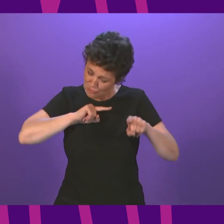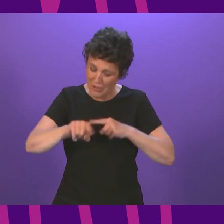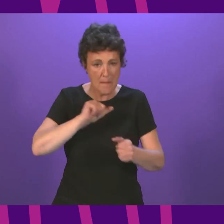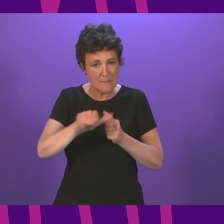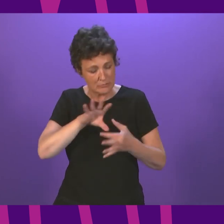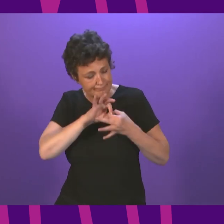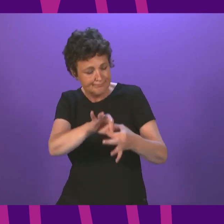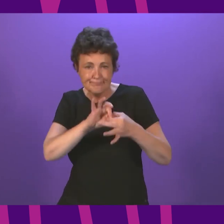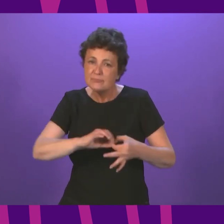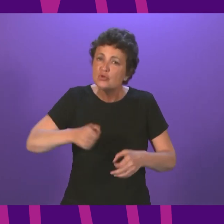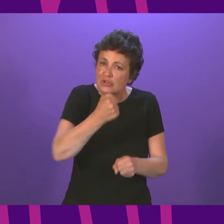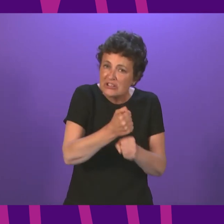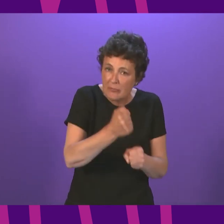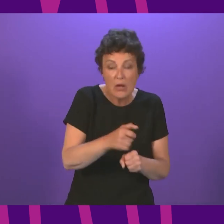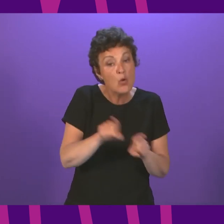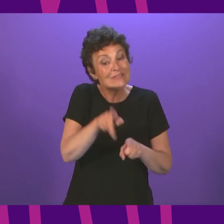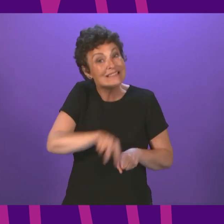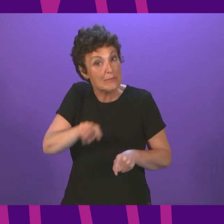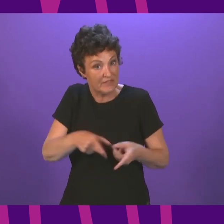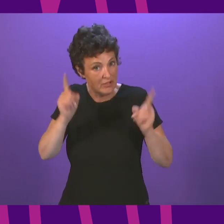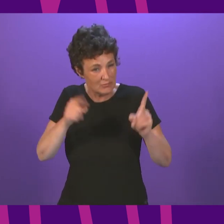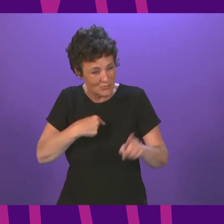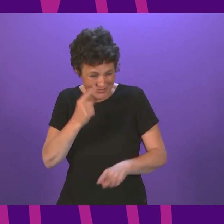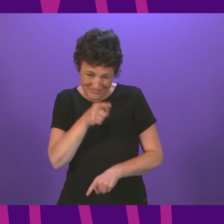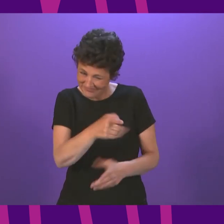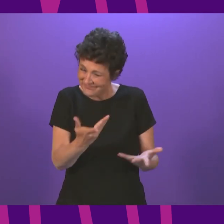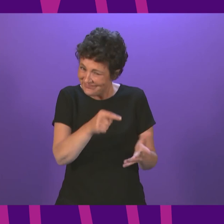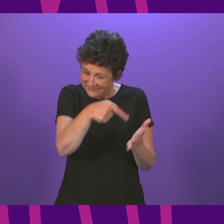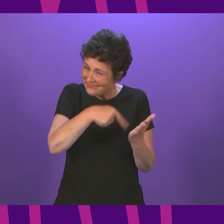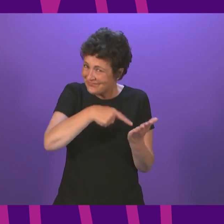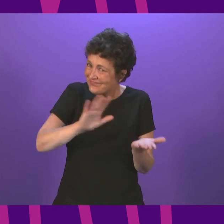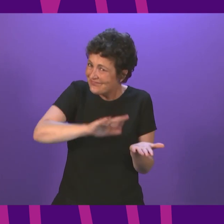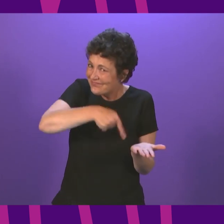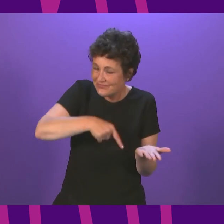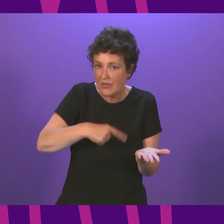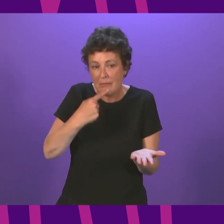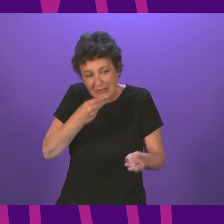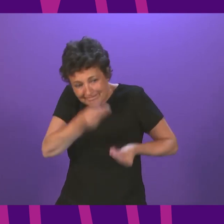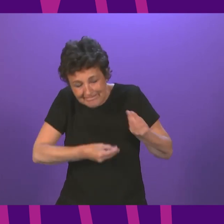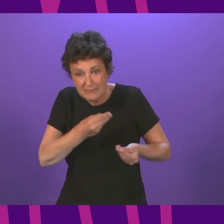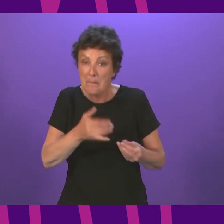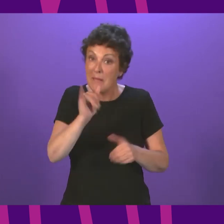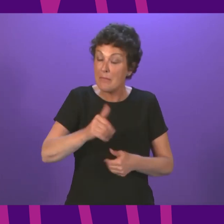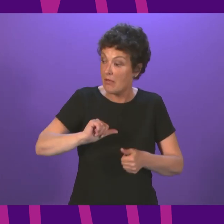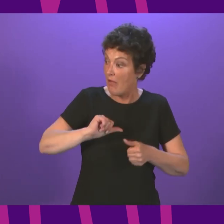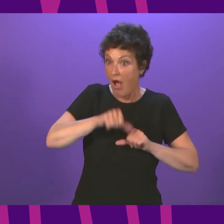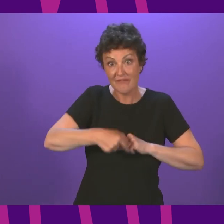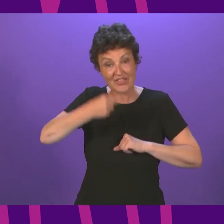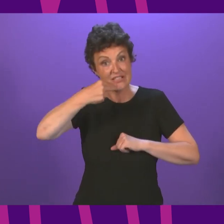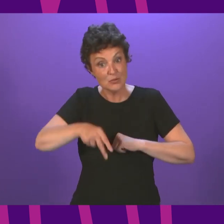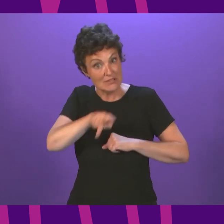hold the Scottish Government to account, including during periods in which Parliament is in recess.